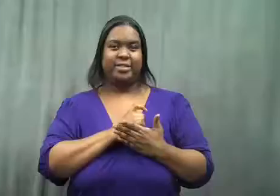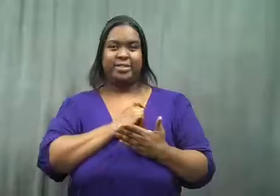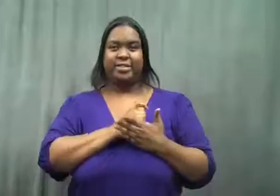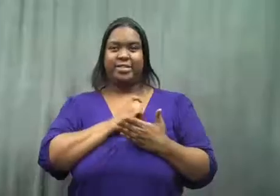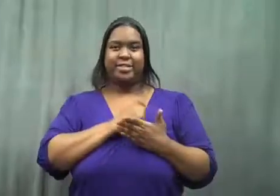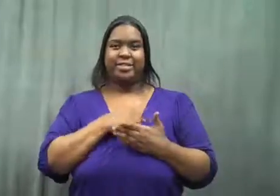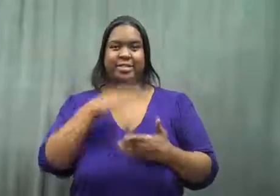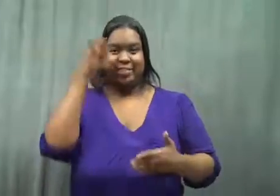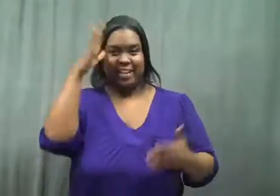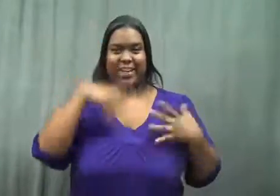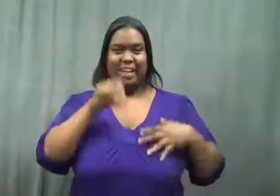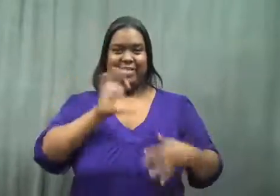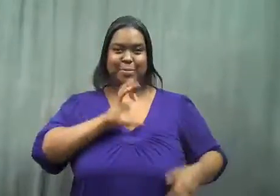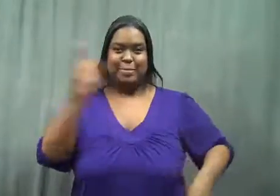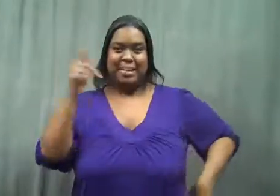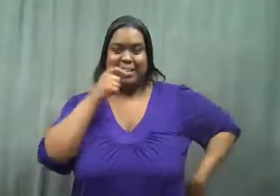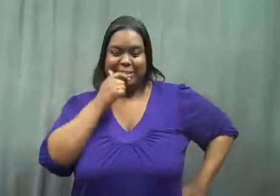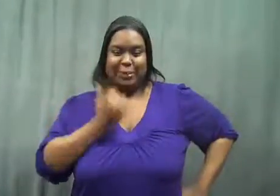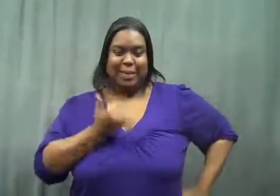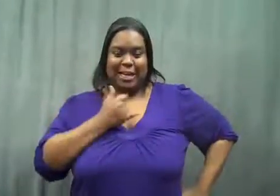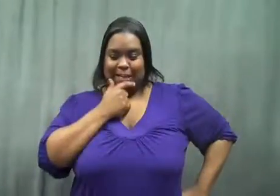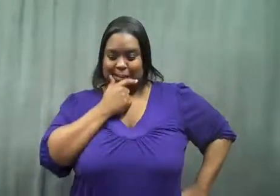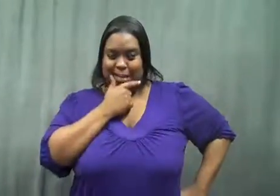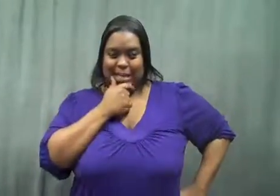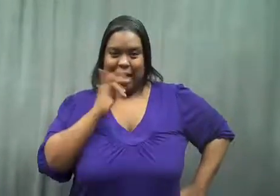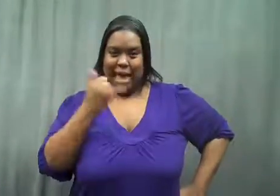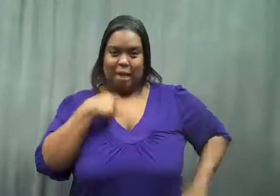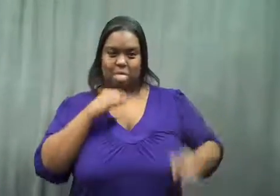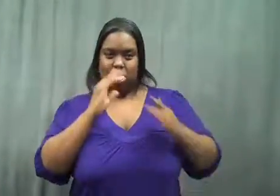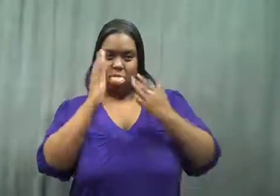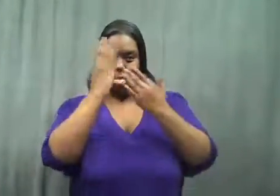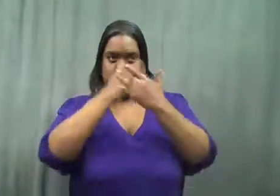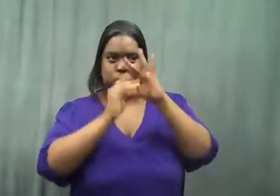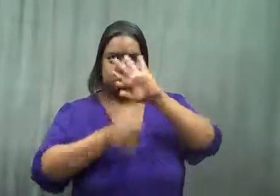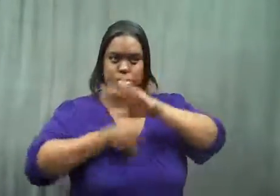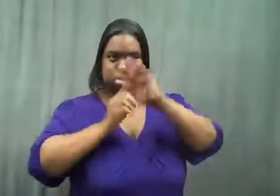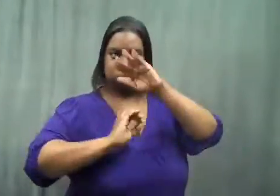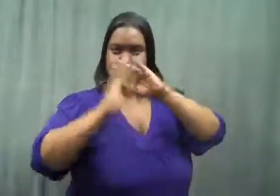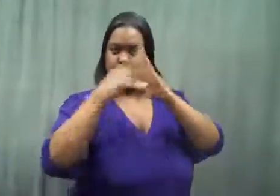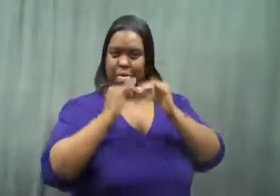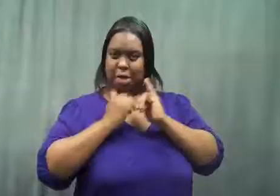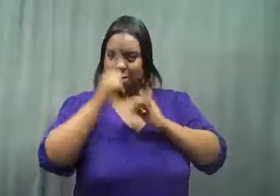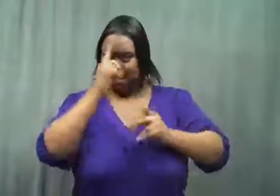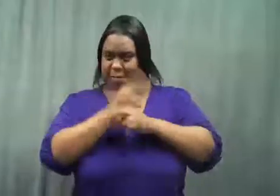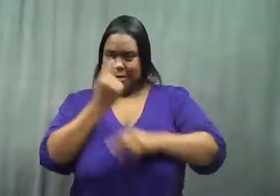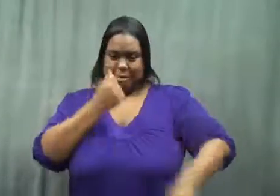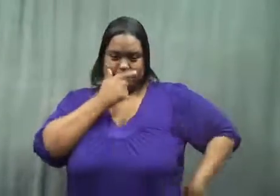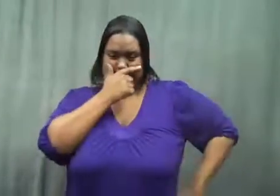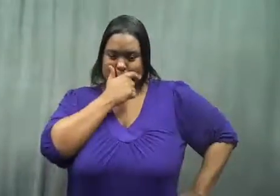I had to get my dad's clothes back. I had to figure that out.